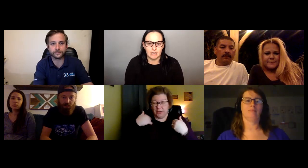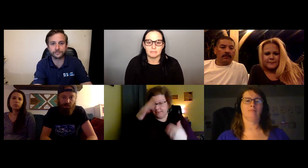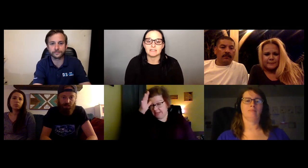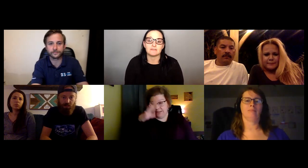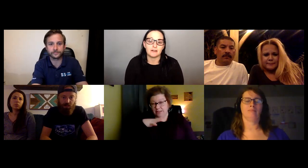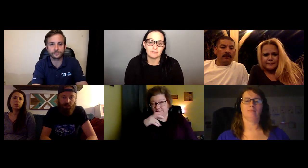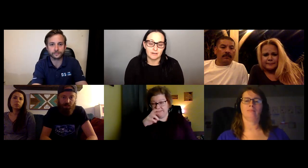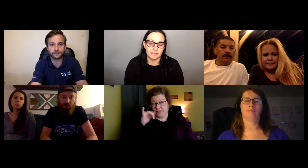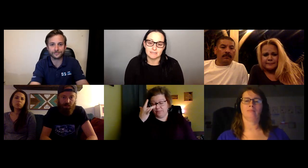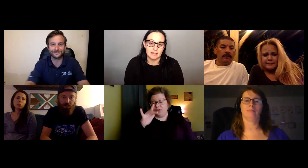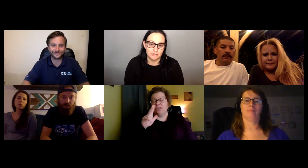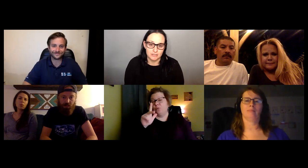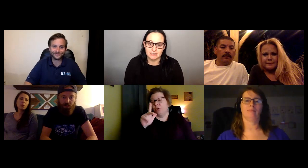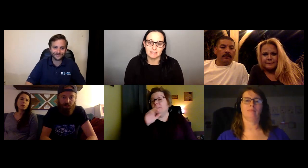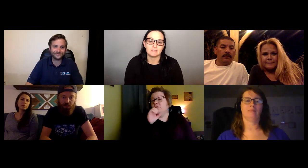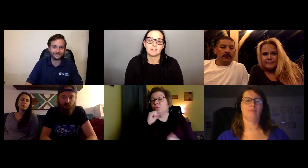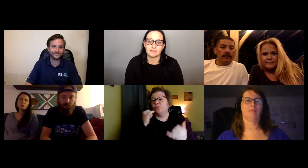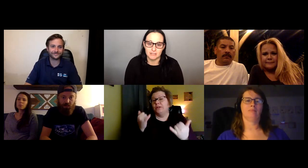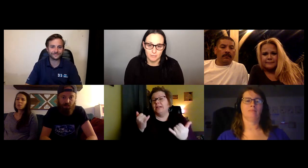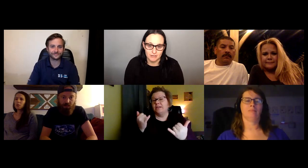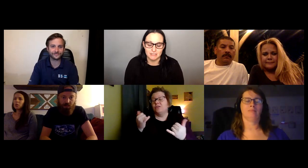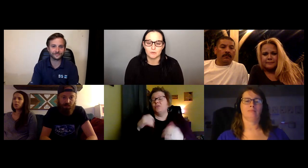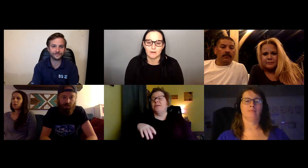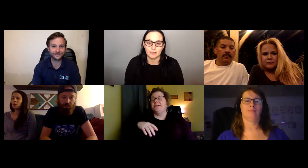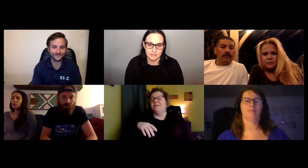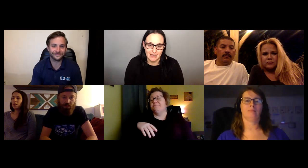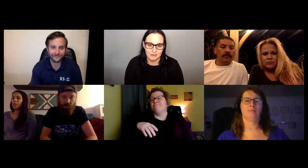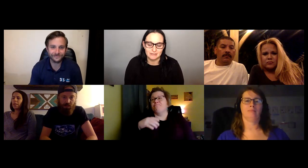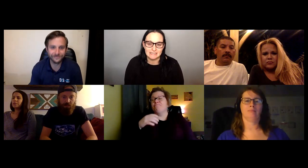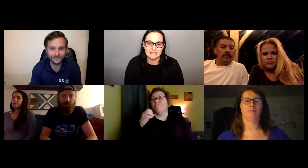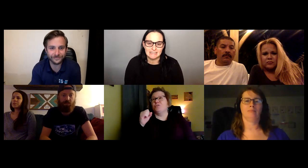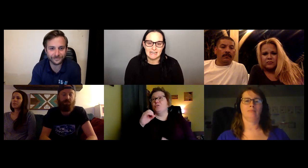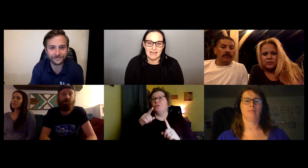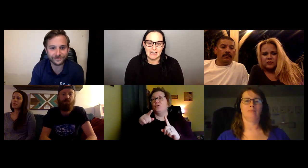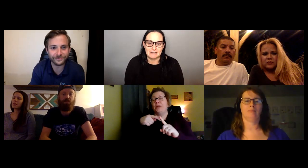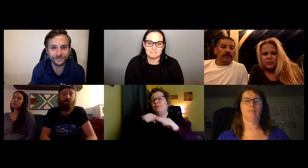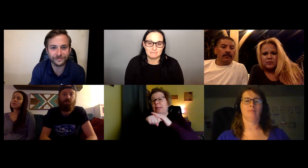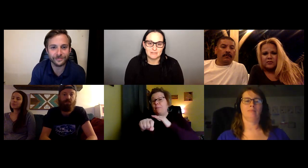but he's very very intelligent very very